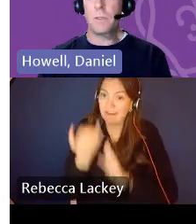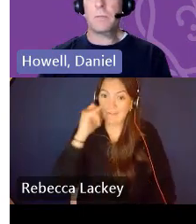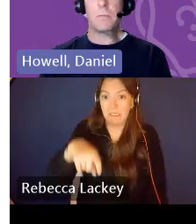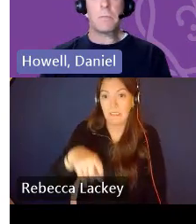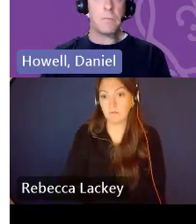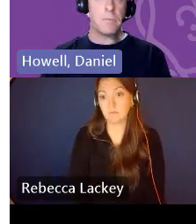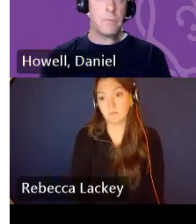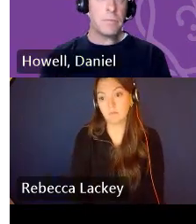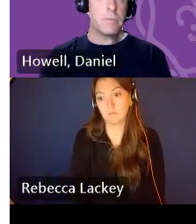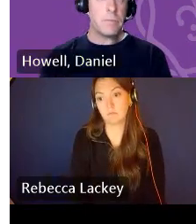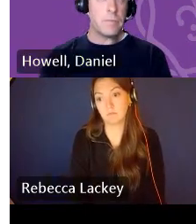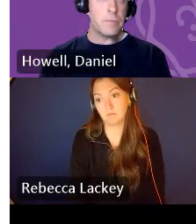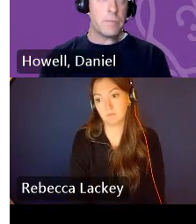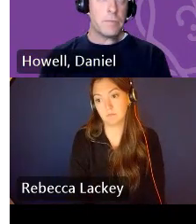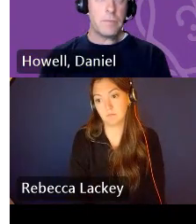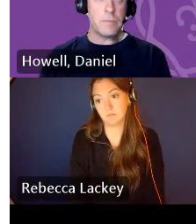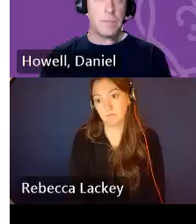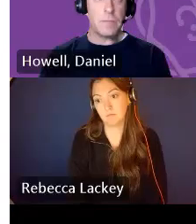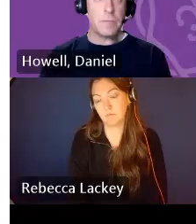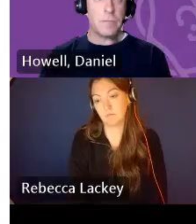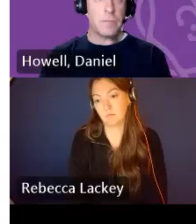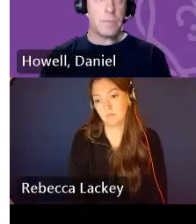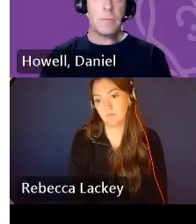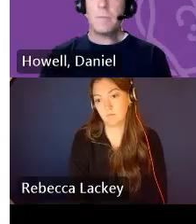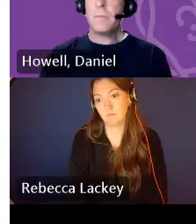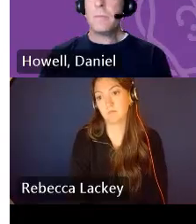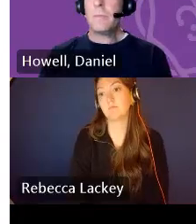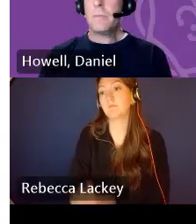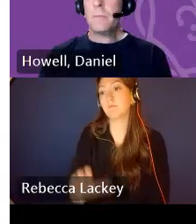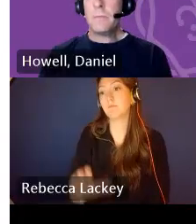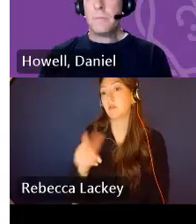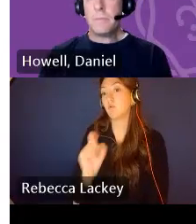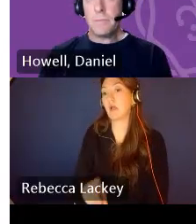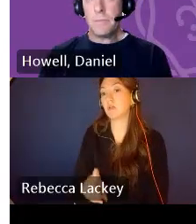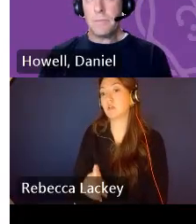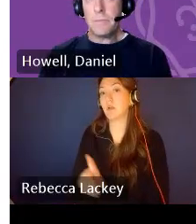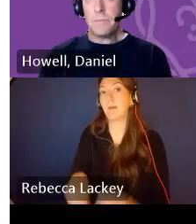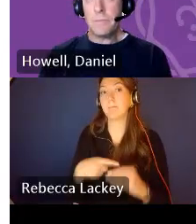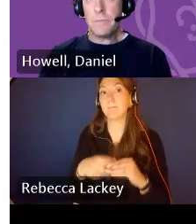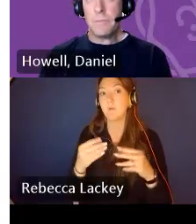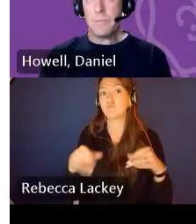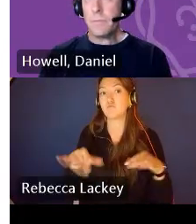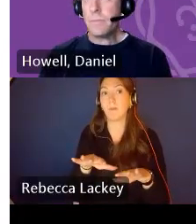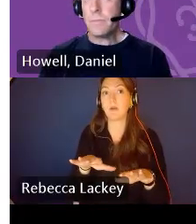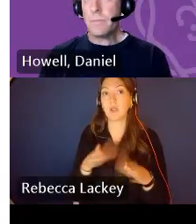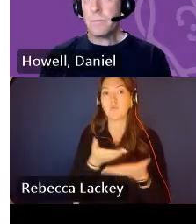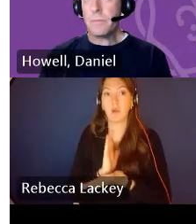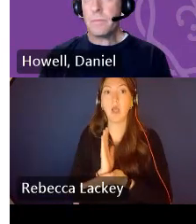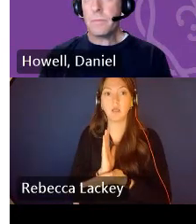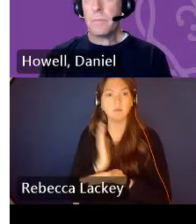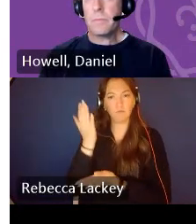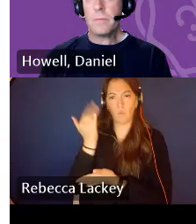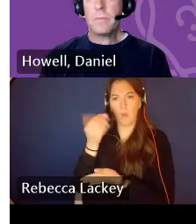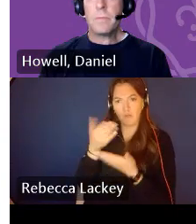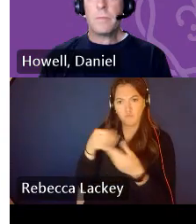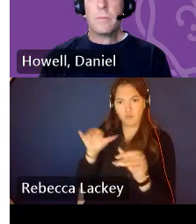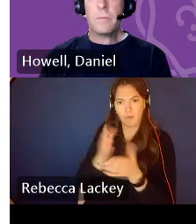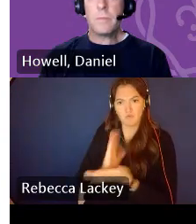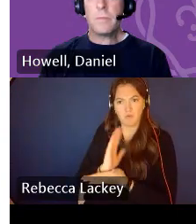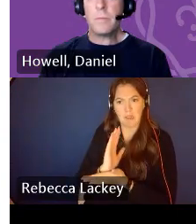future. Another question on property rights. Why are property rights and easements needed